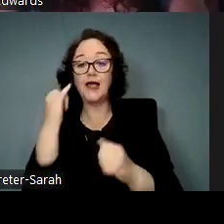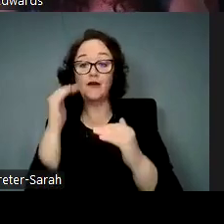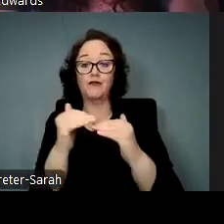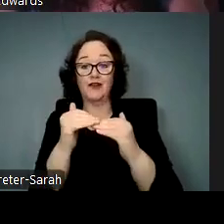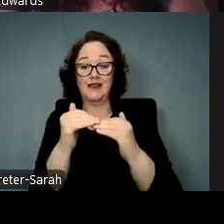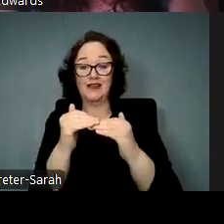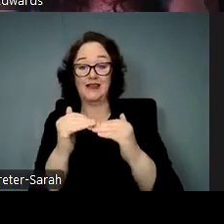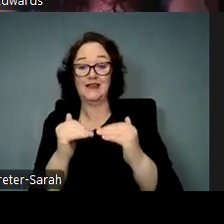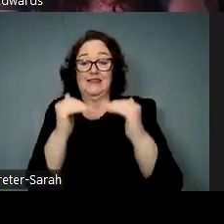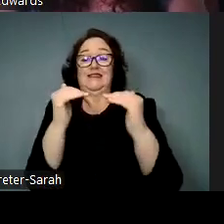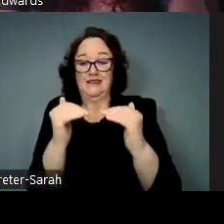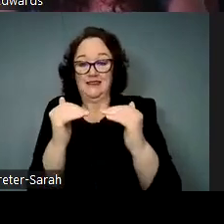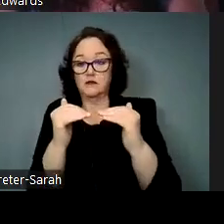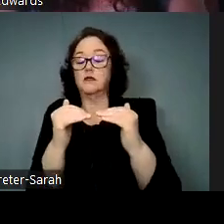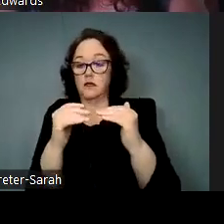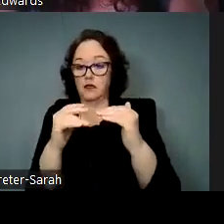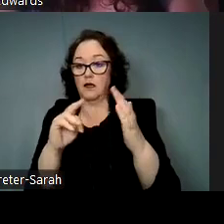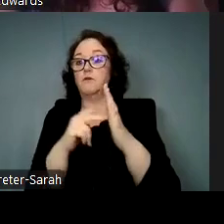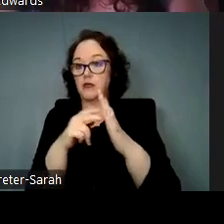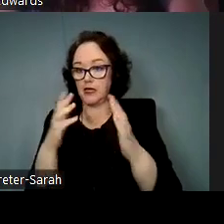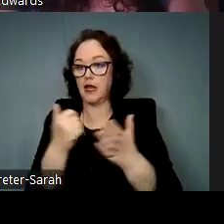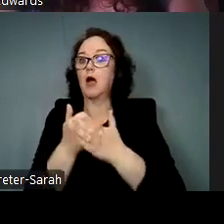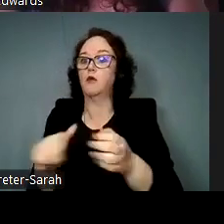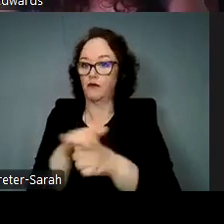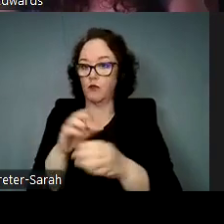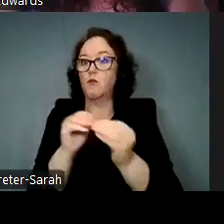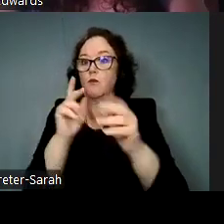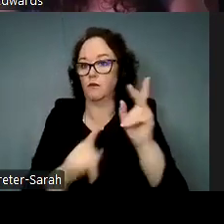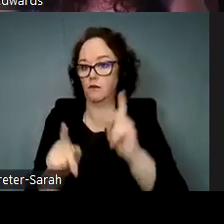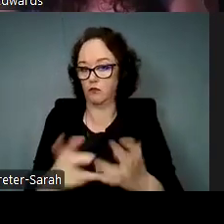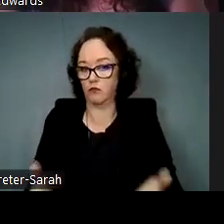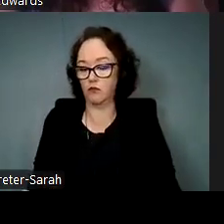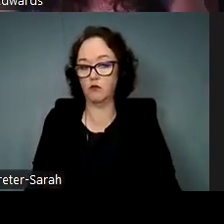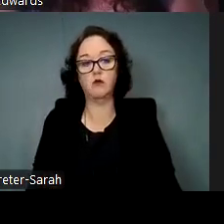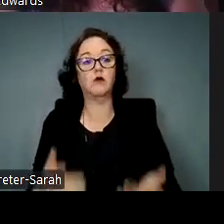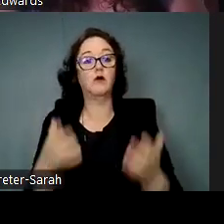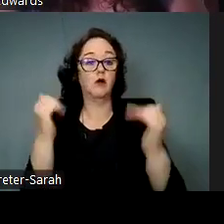also talk about services. A lot of issues happen in waivers